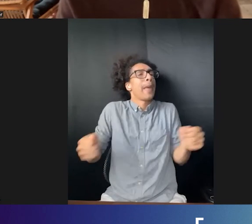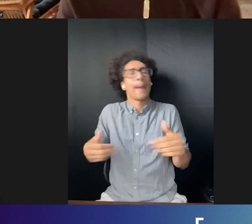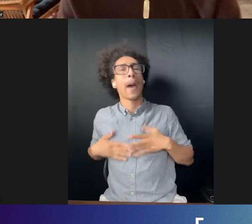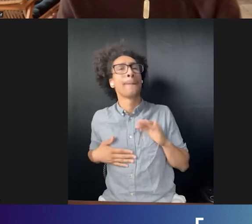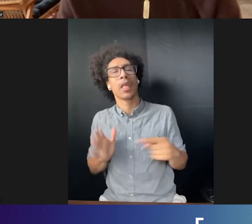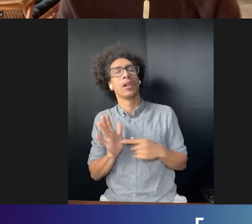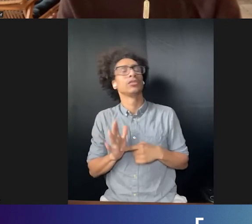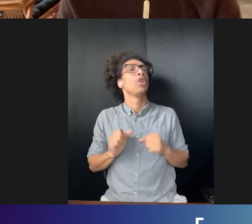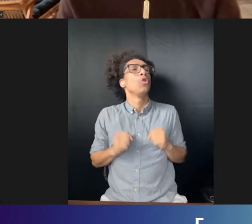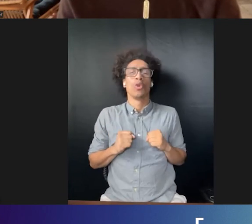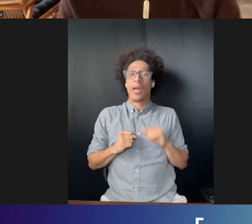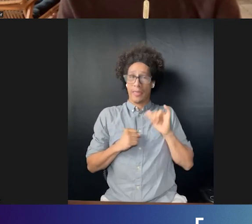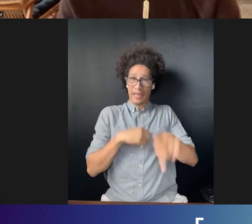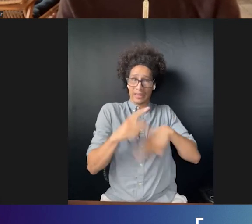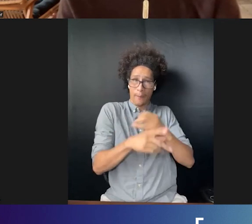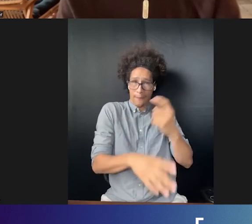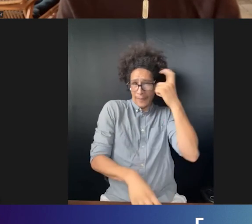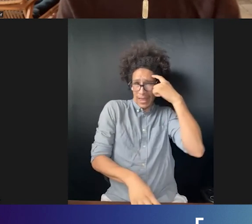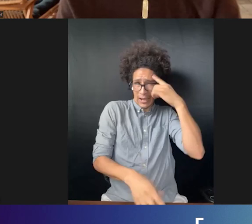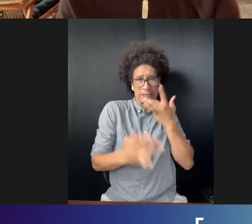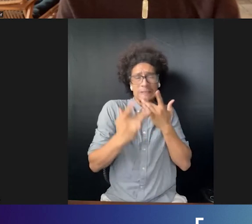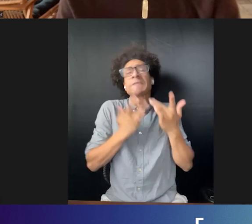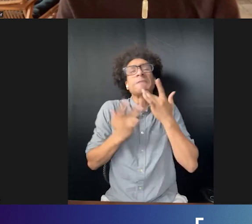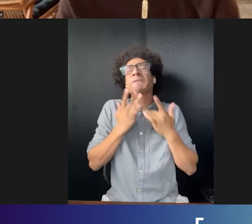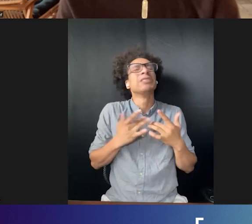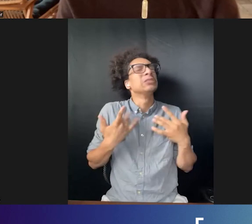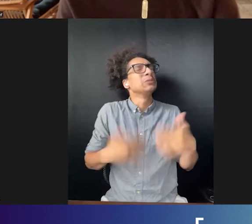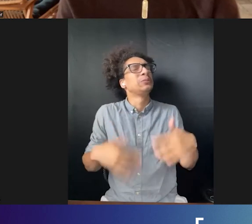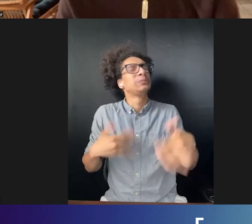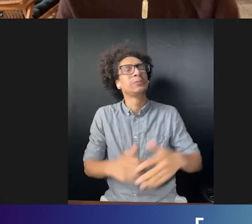So I, I guess I feel a little bit like on Less Afraid